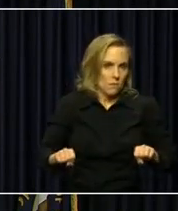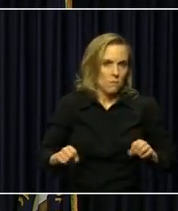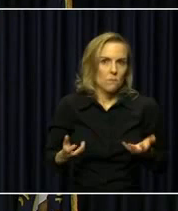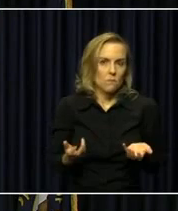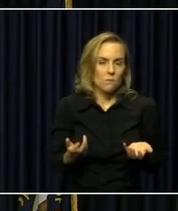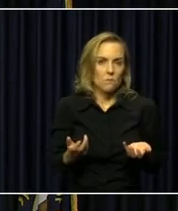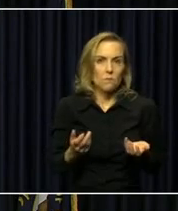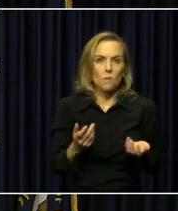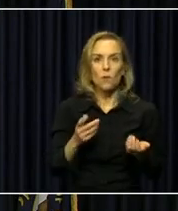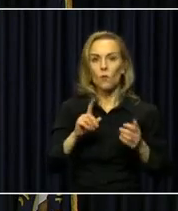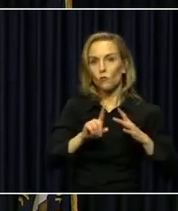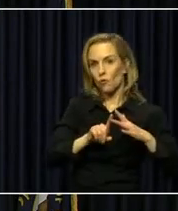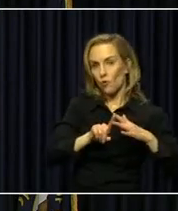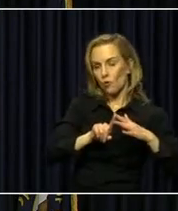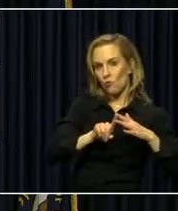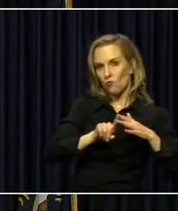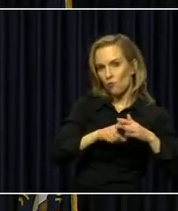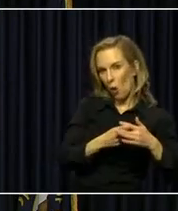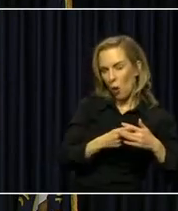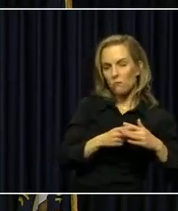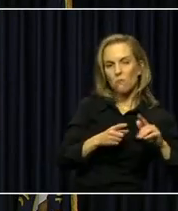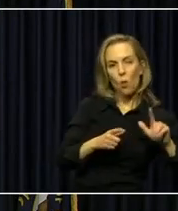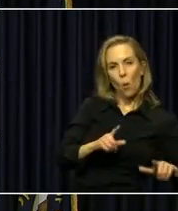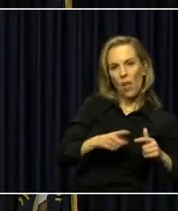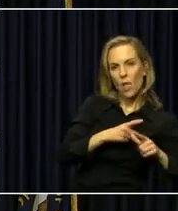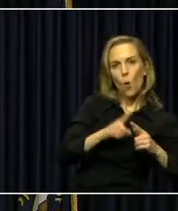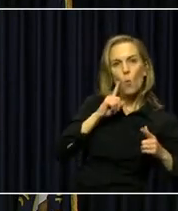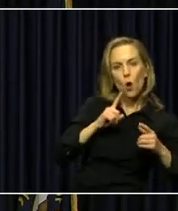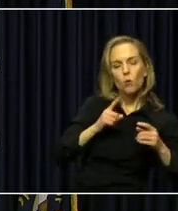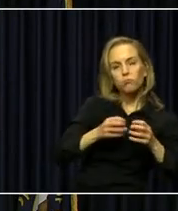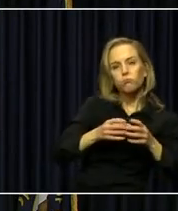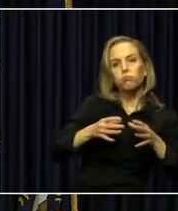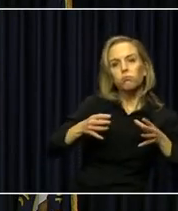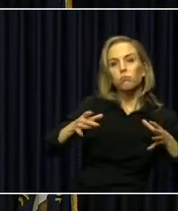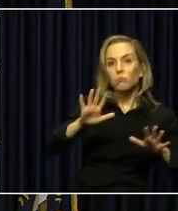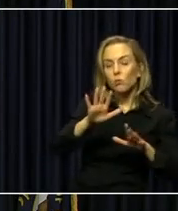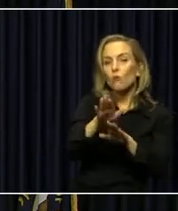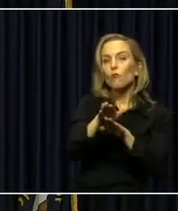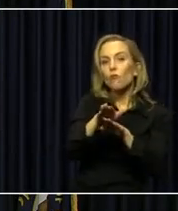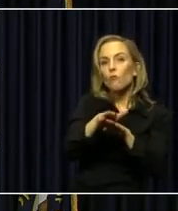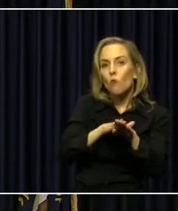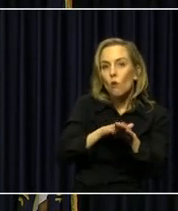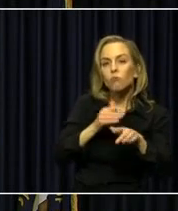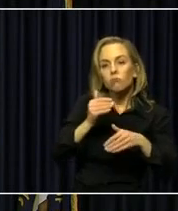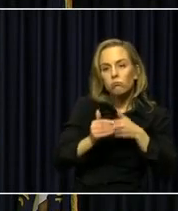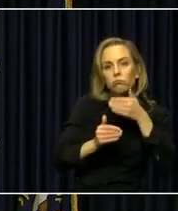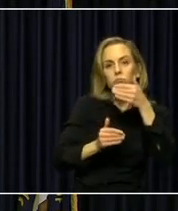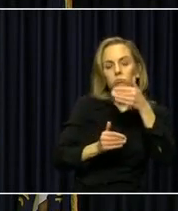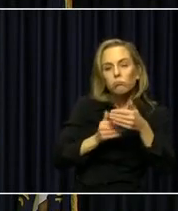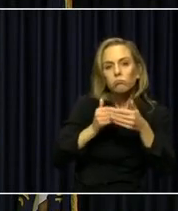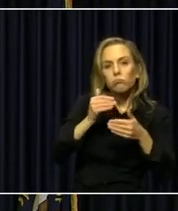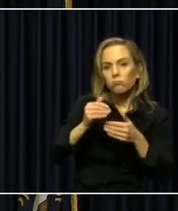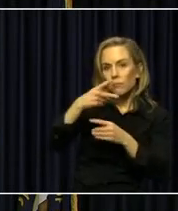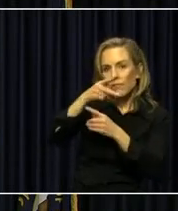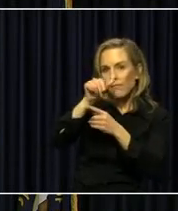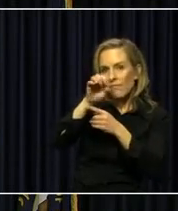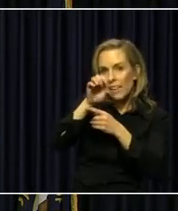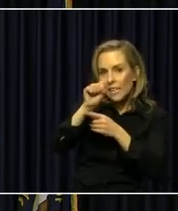ENCOURAGING SOME DEMONSTRATIONS AROUND THE COUNTRY, AND DO I FEEL PRESSURE TO OPEN EARLIER